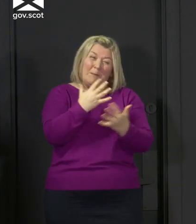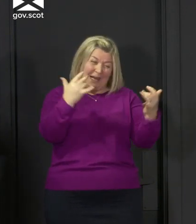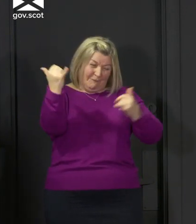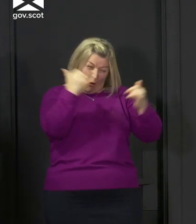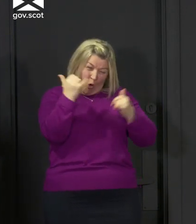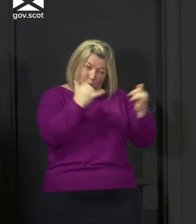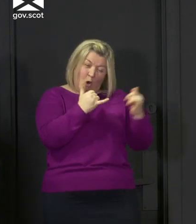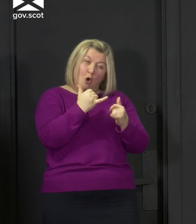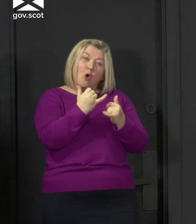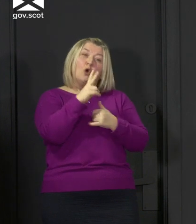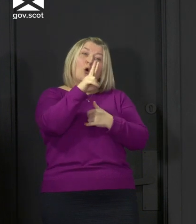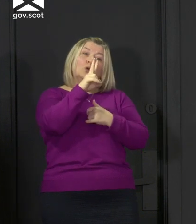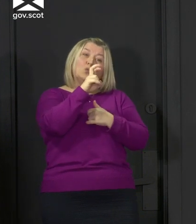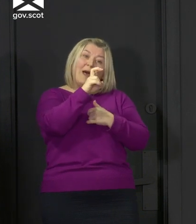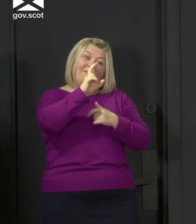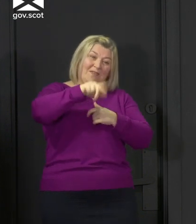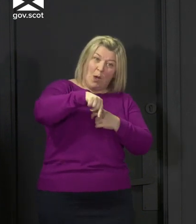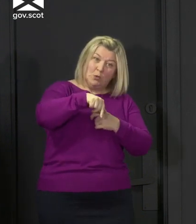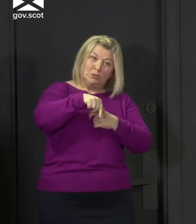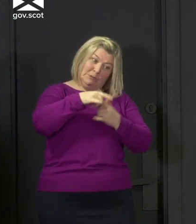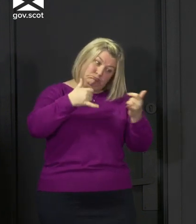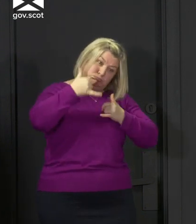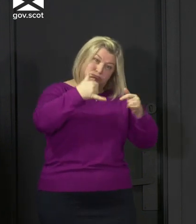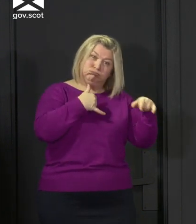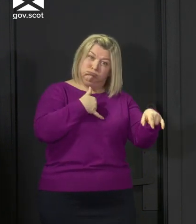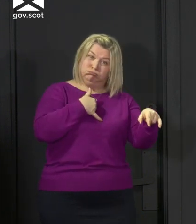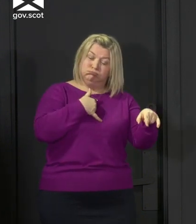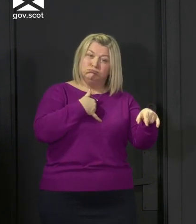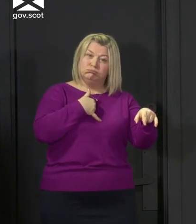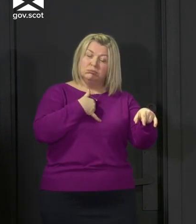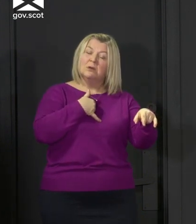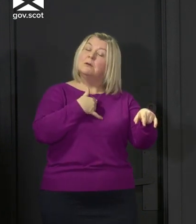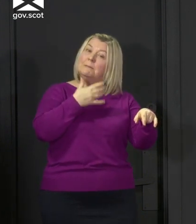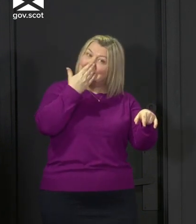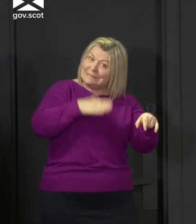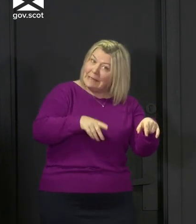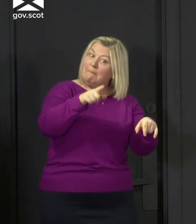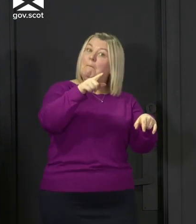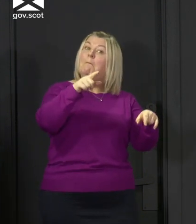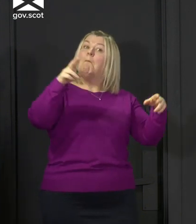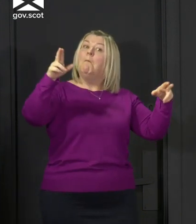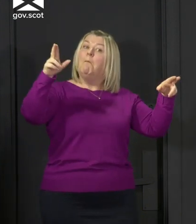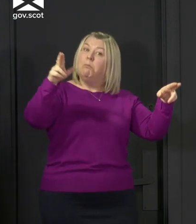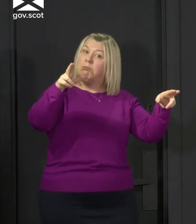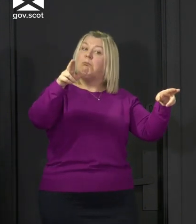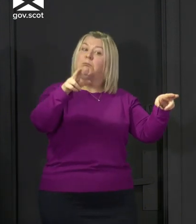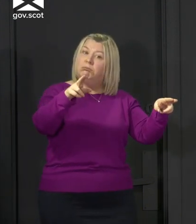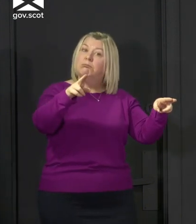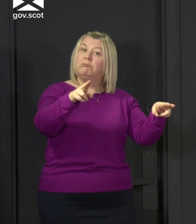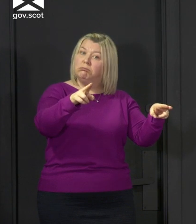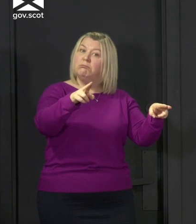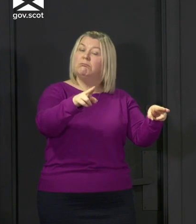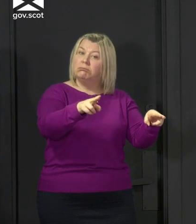to its 111 number. That figure has been slowly decreasing, we got just over 4,000 calls on